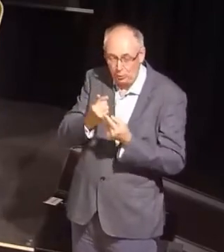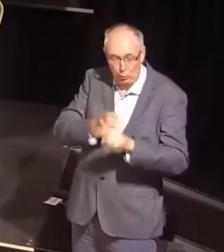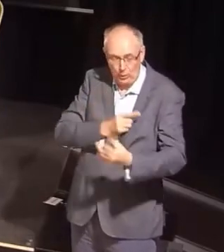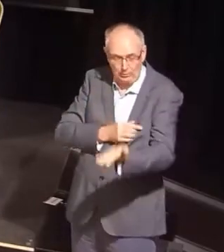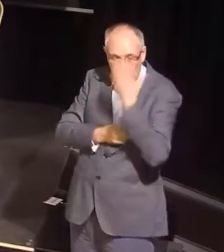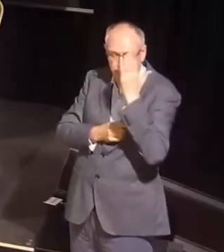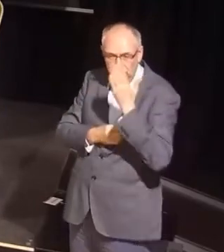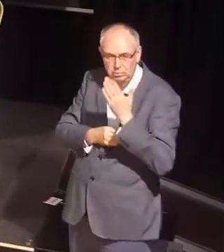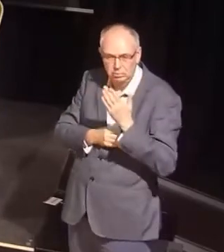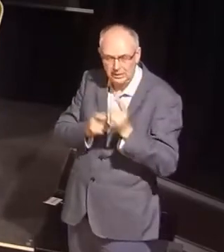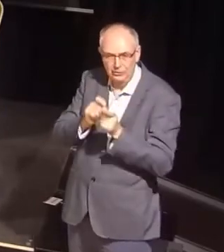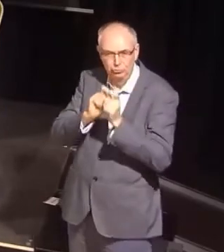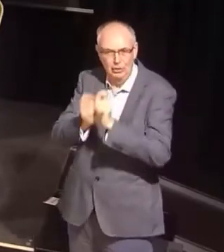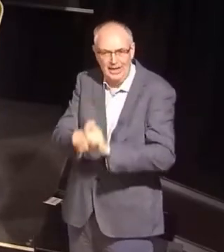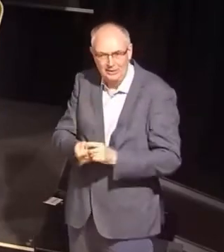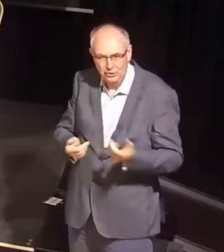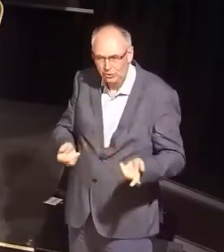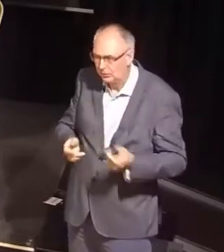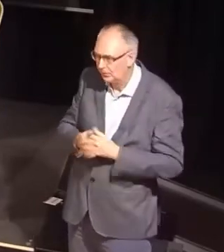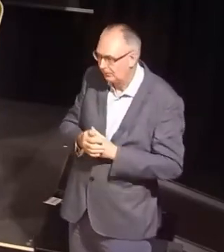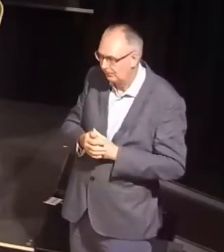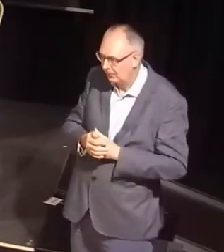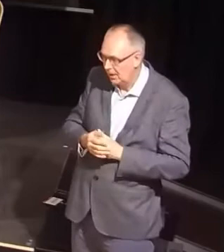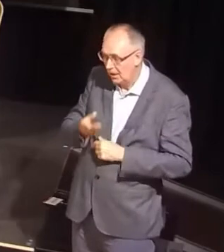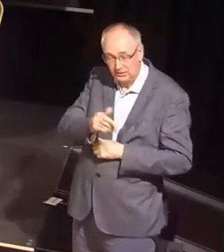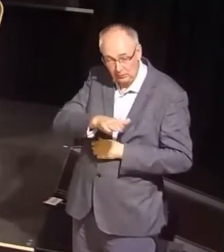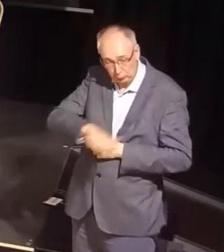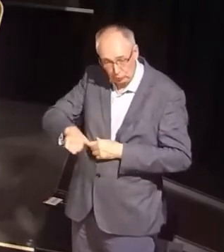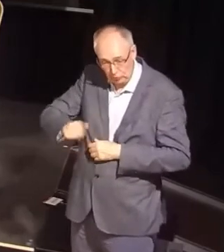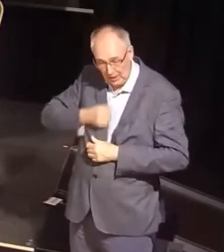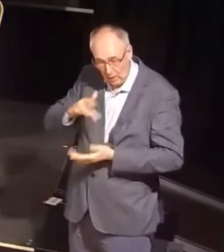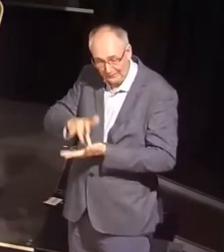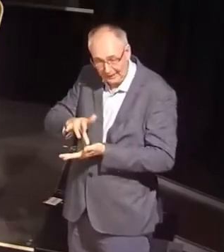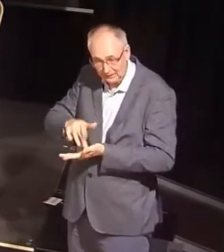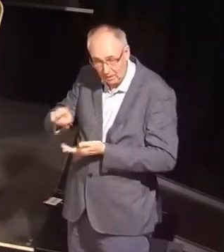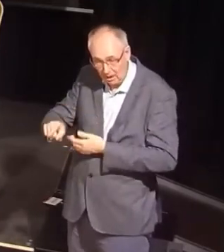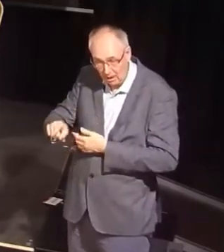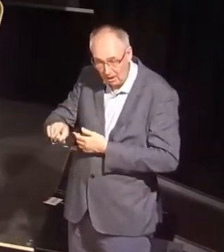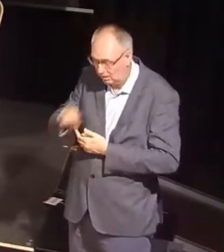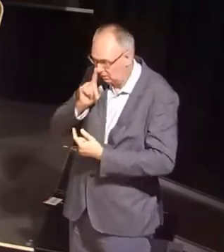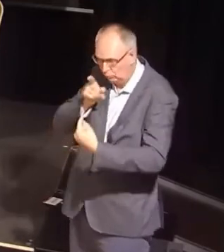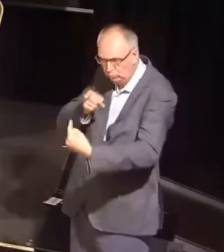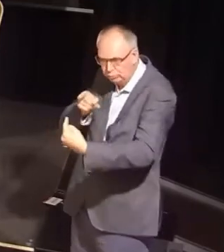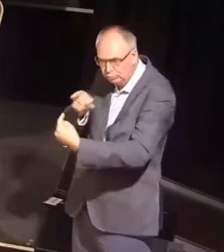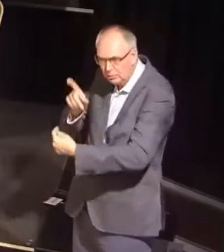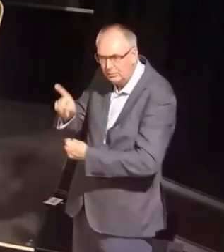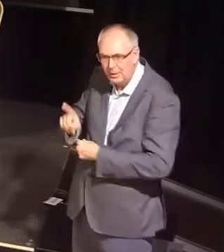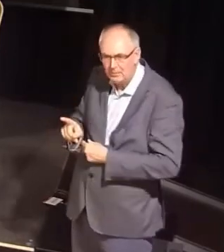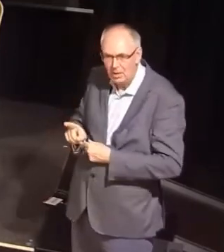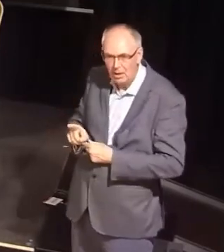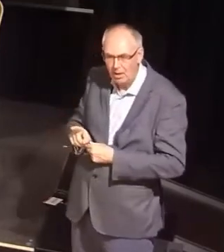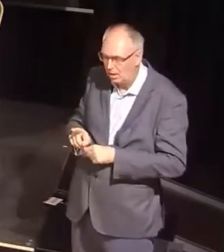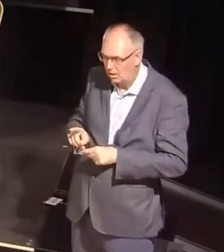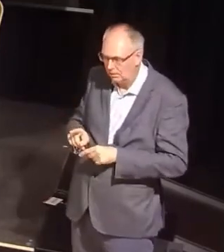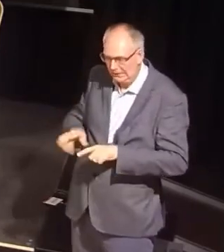We have kids playing in our centre on these kinds of games, competing against people getting the same similar kind of scores that they are.